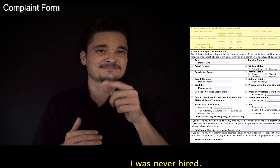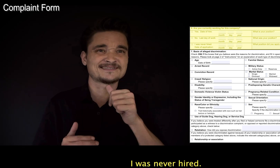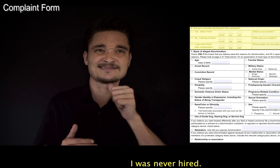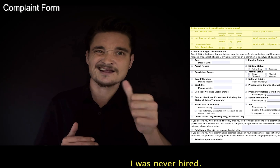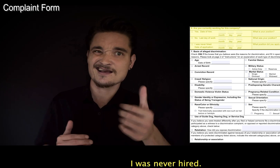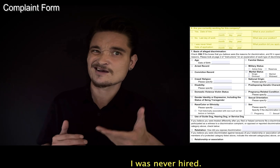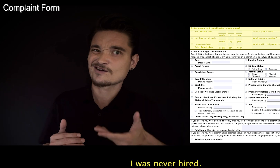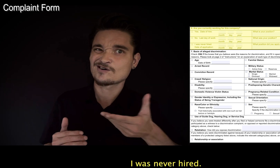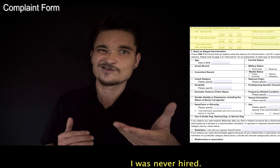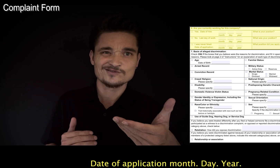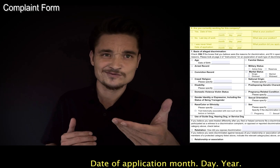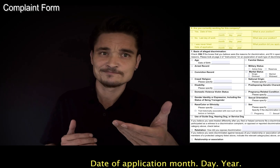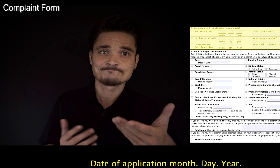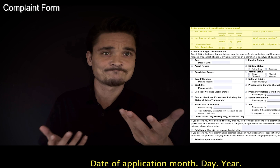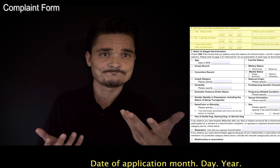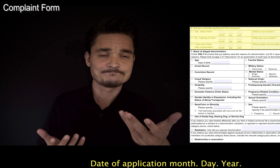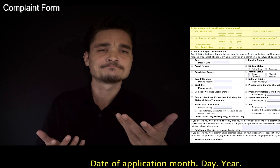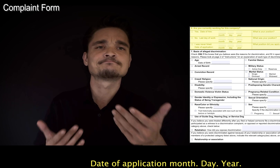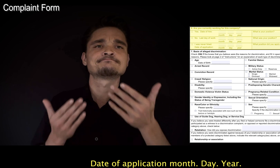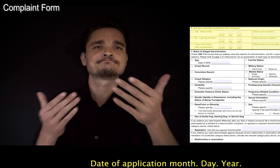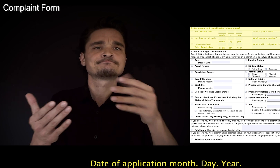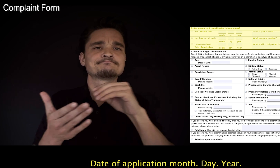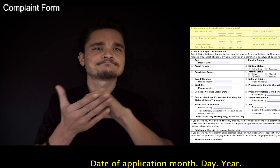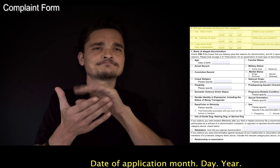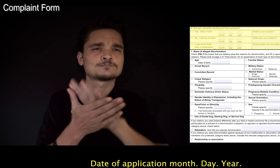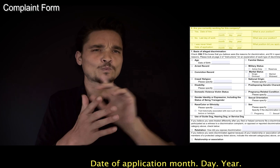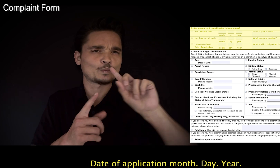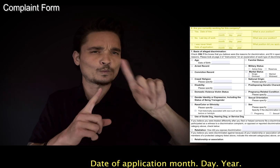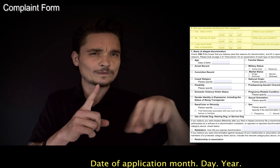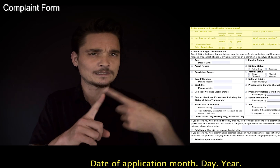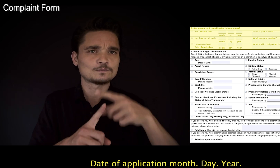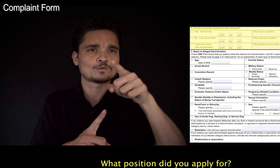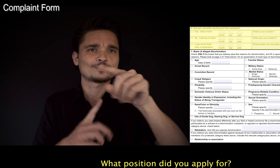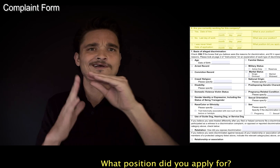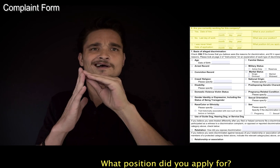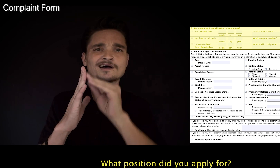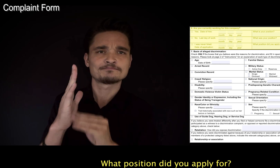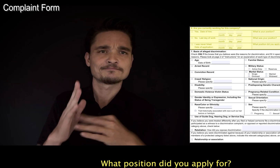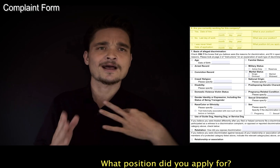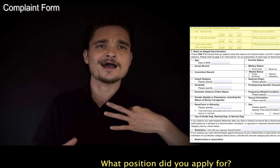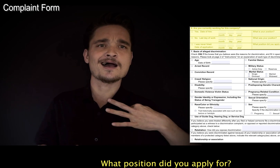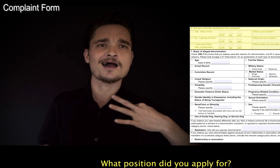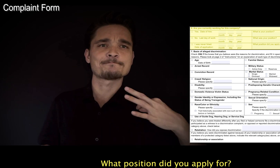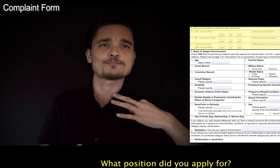I was never hired. Date of application month. Day. Year. What position did you apply for?